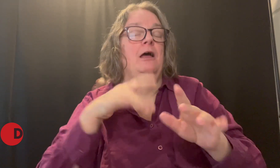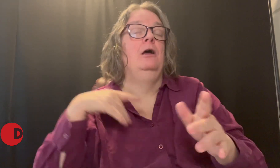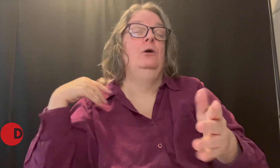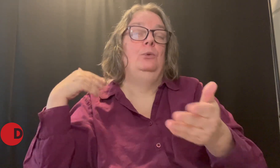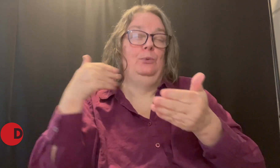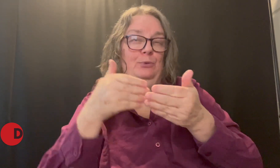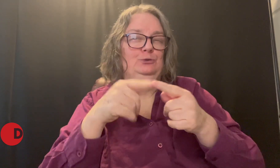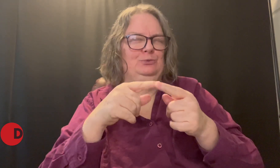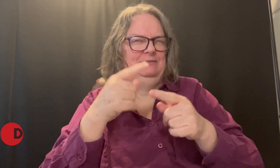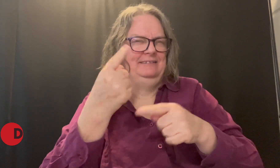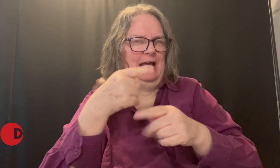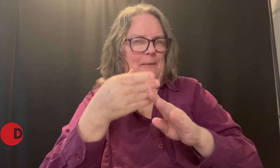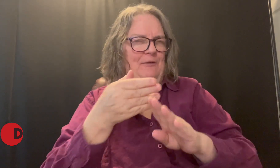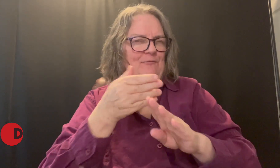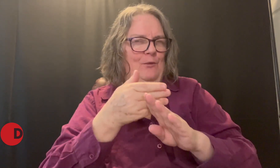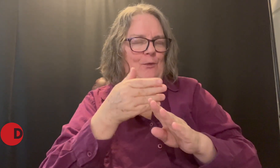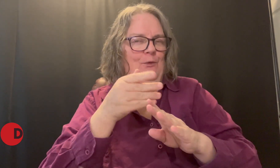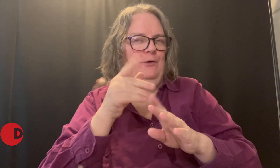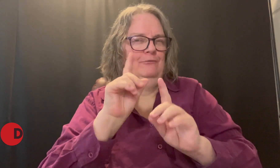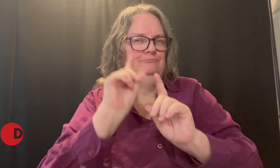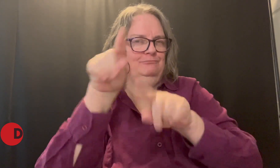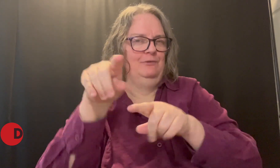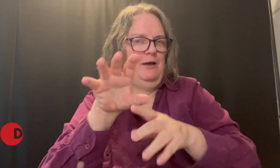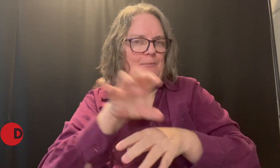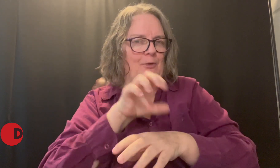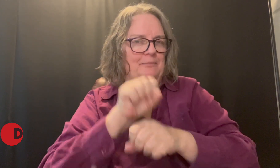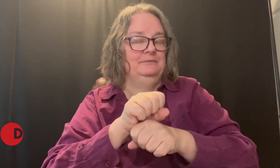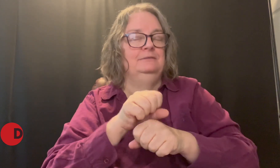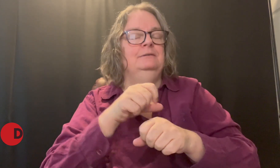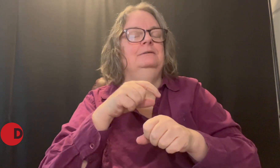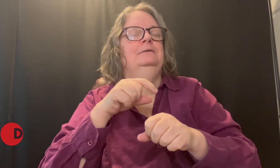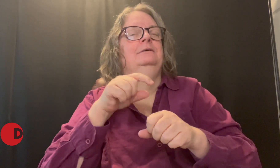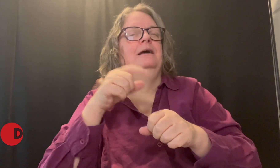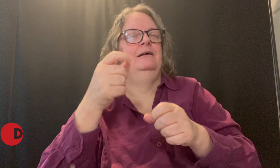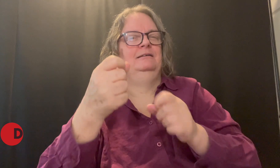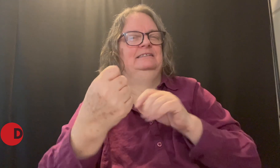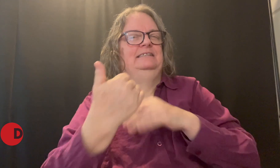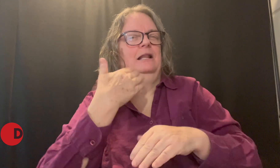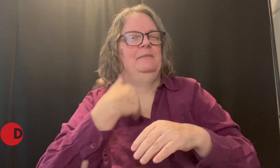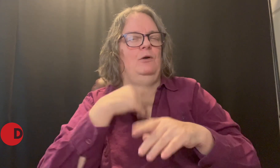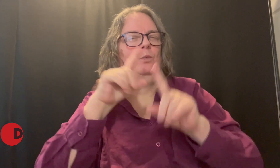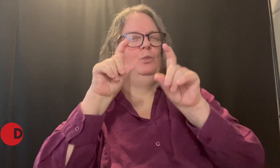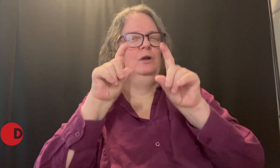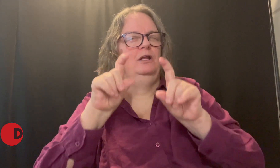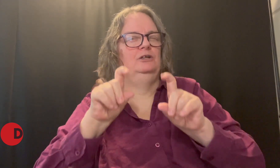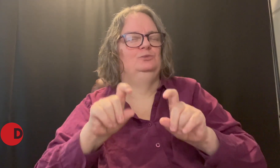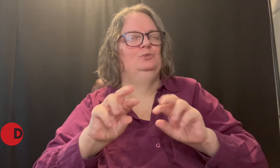When it got closer to that date, the day before they sent me a questionnaire